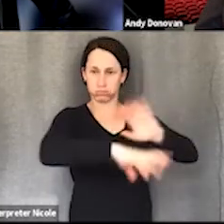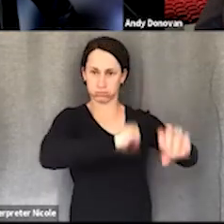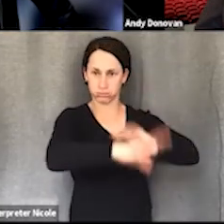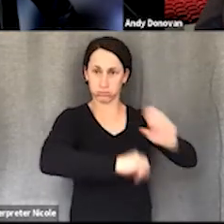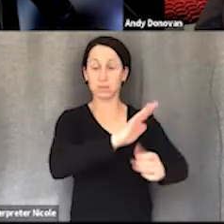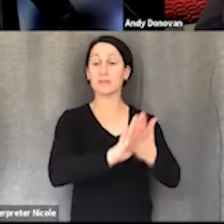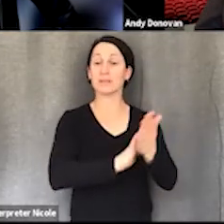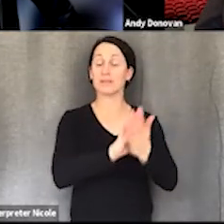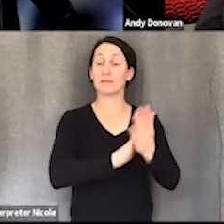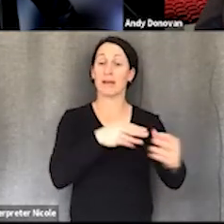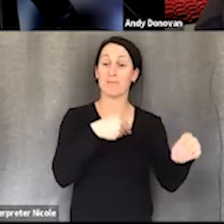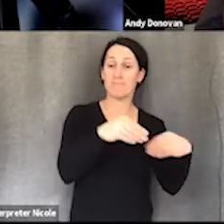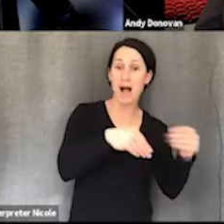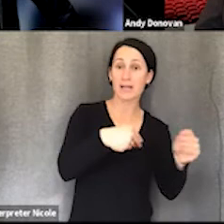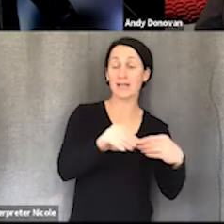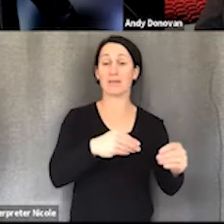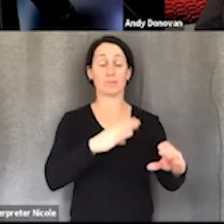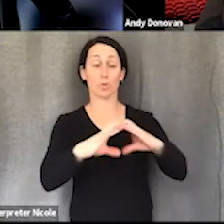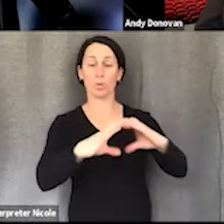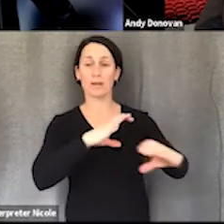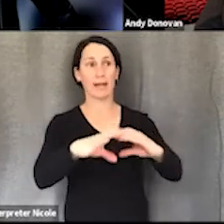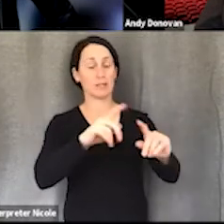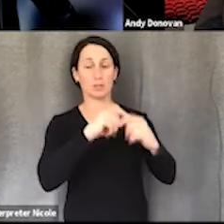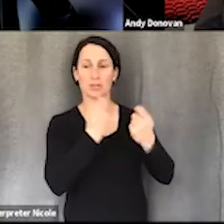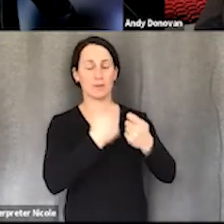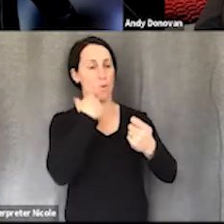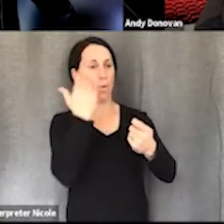I love that. That is awesome. We have heard a couple of